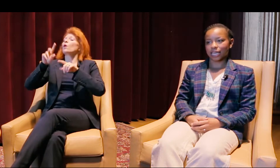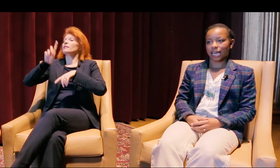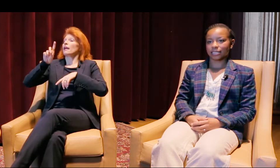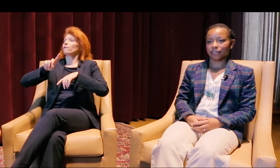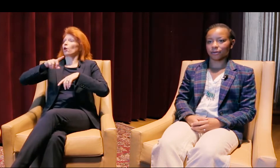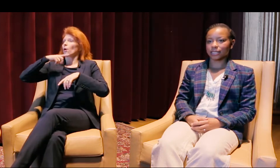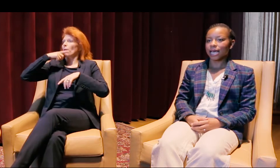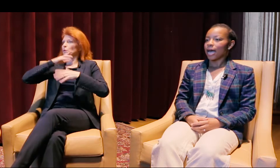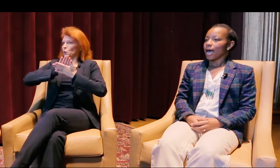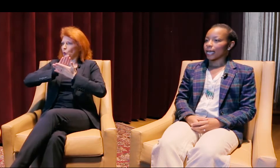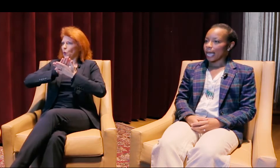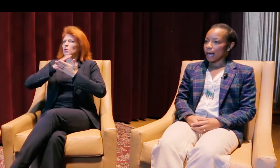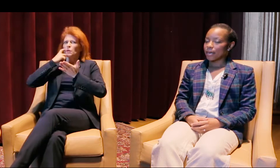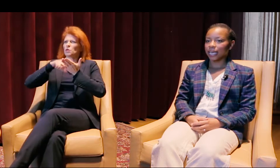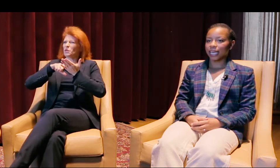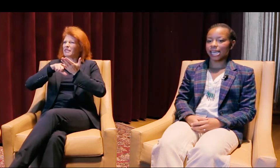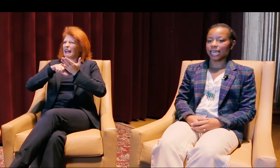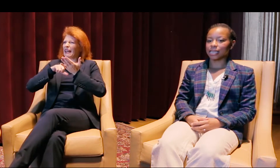We recognized that there was a gap in